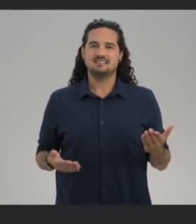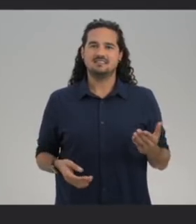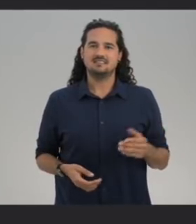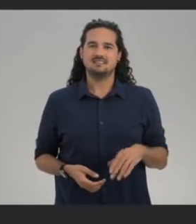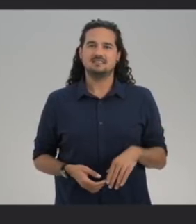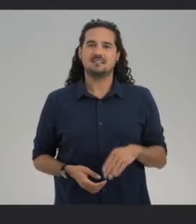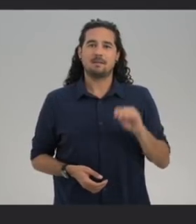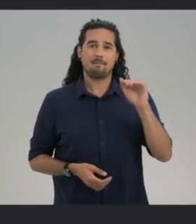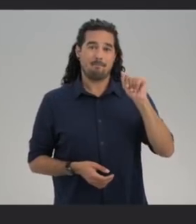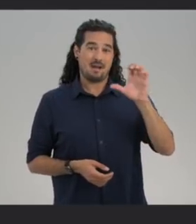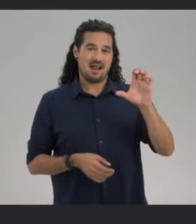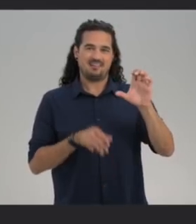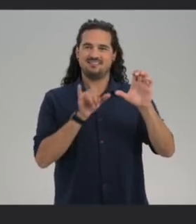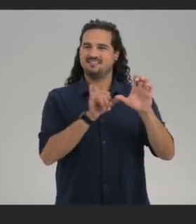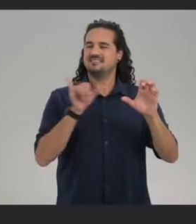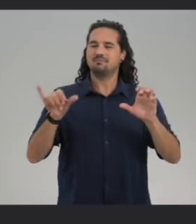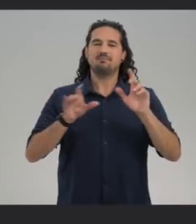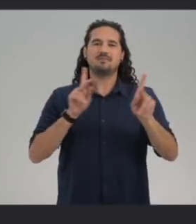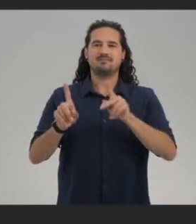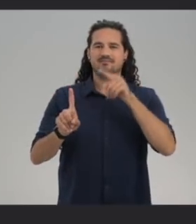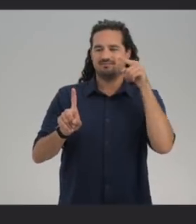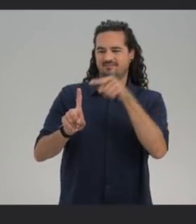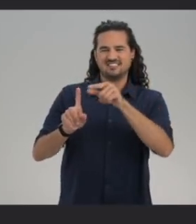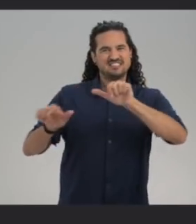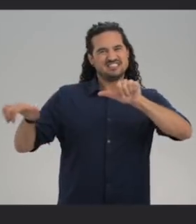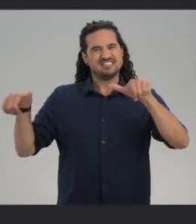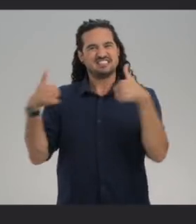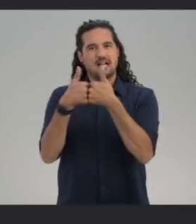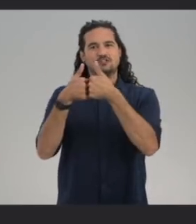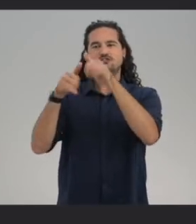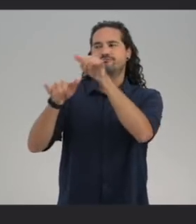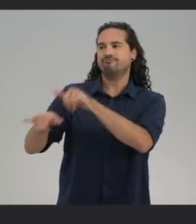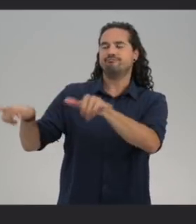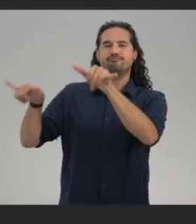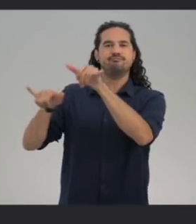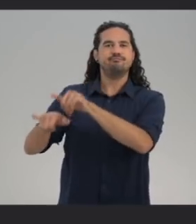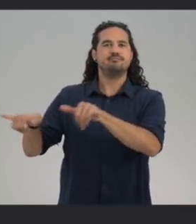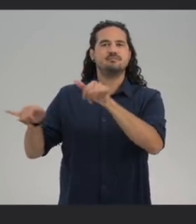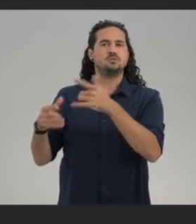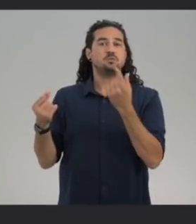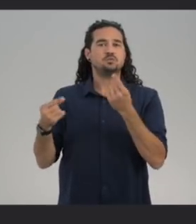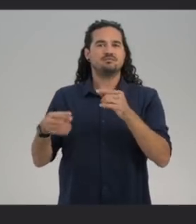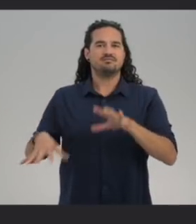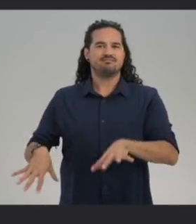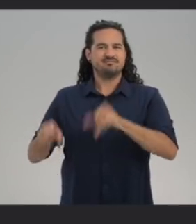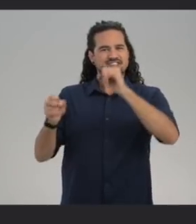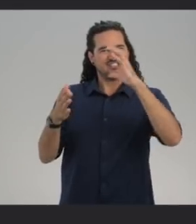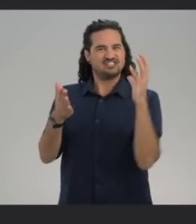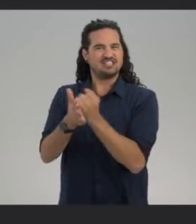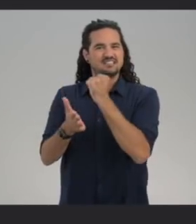Like the Mac itself, they challenge the status quo. They take chances. They create.